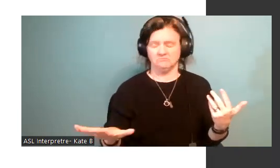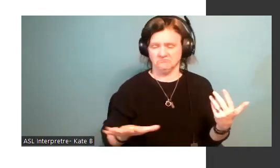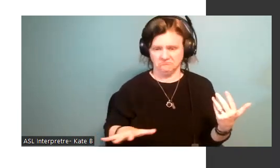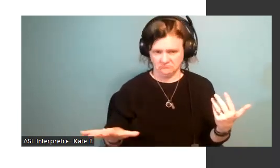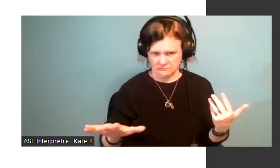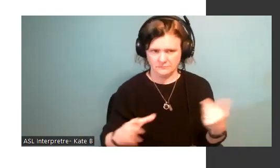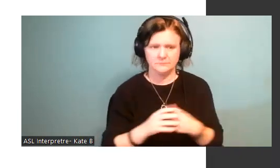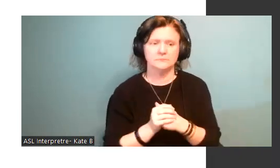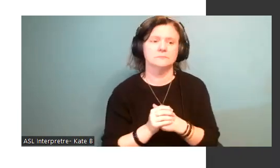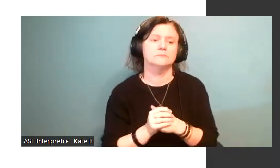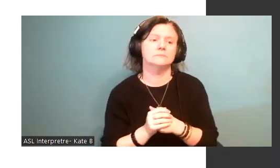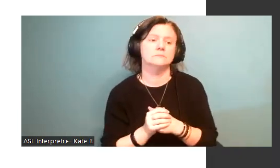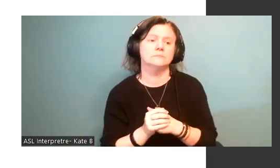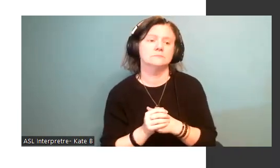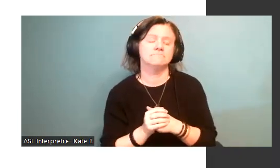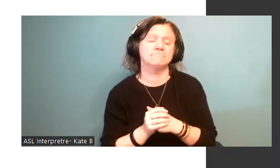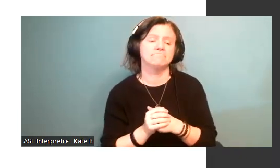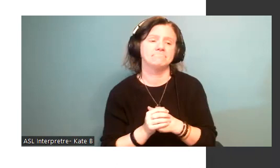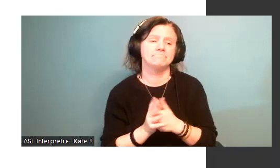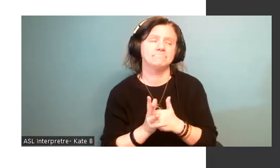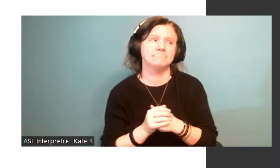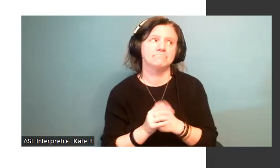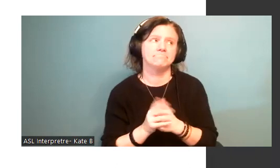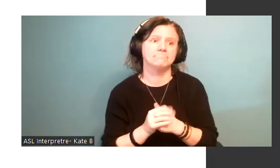panels, for example, for different setting pages